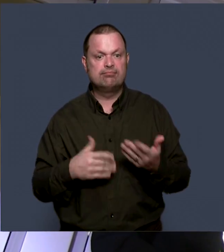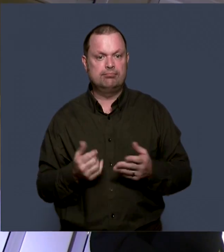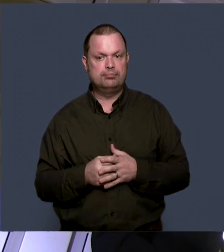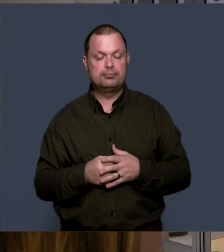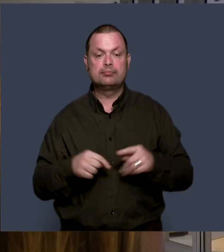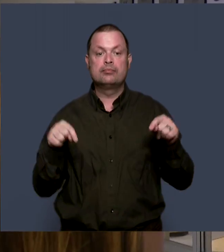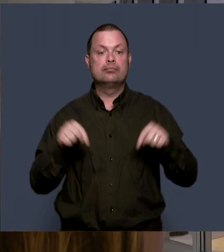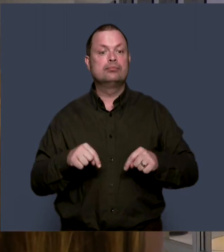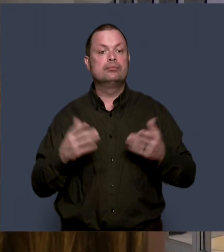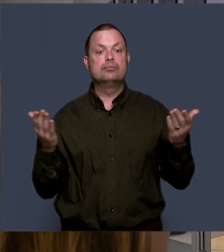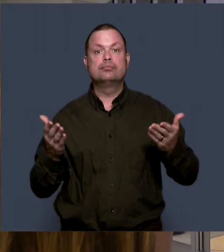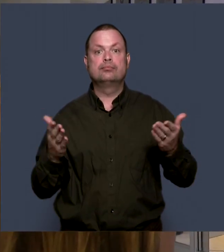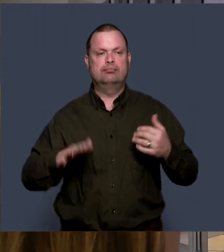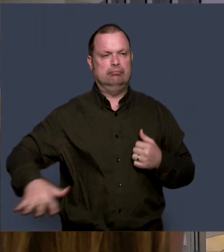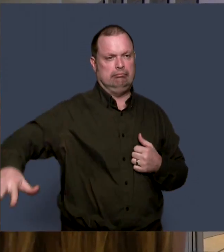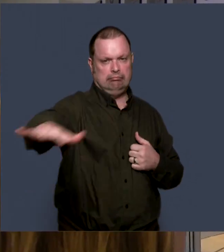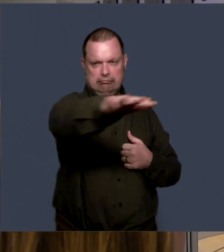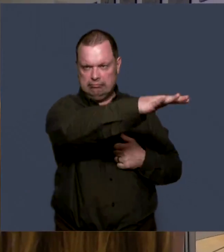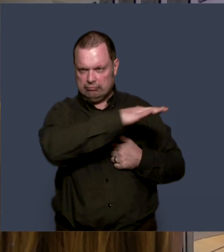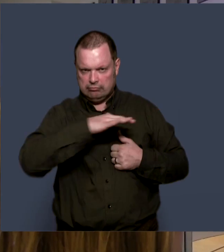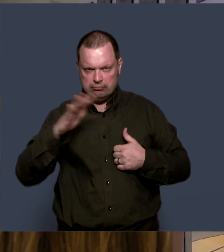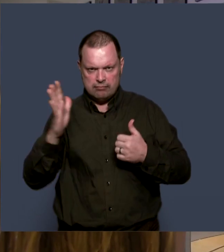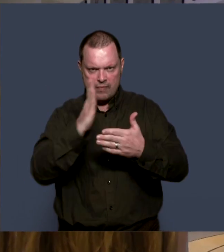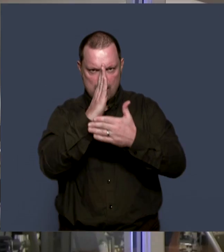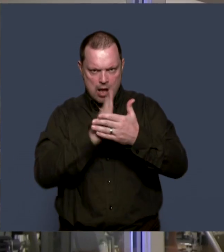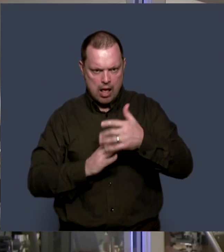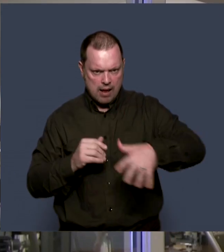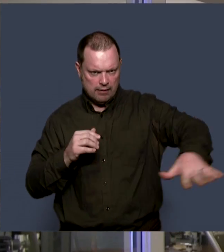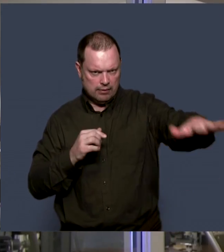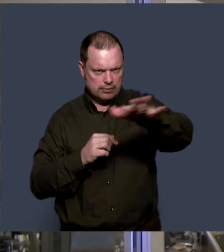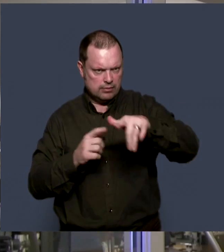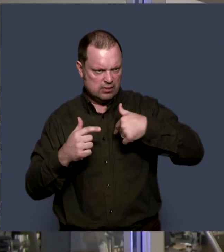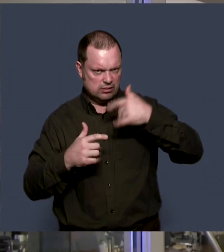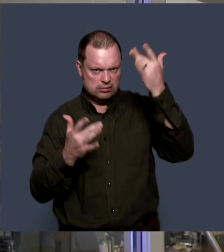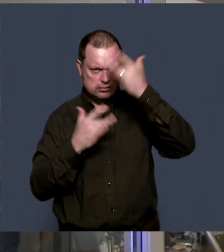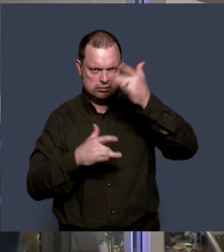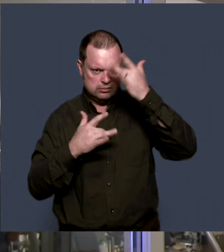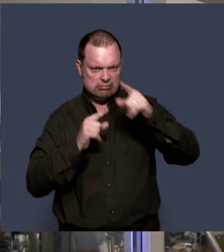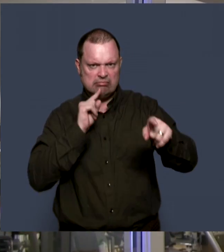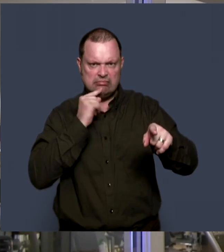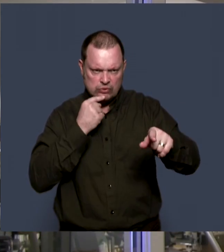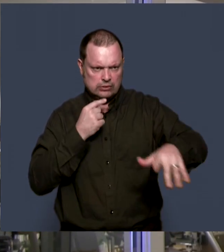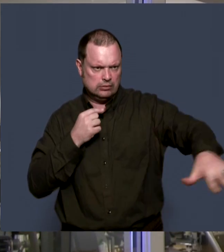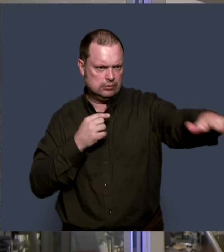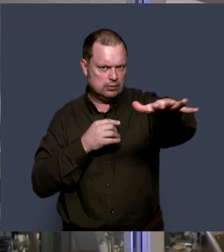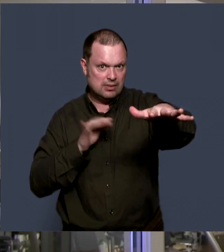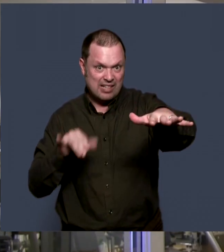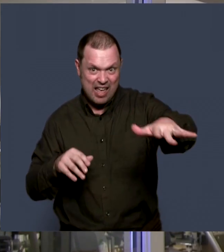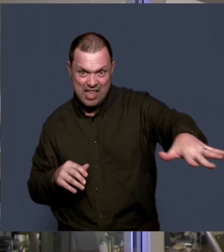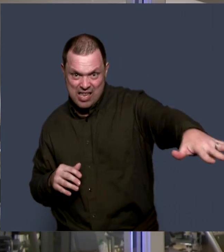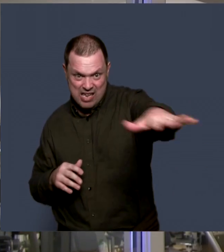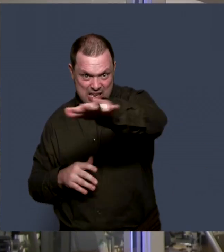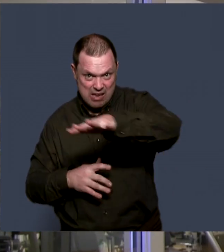who live in Champlain have a chronic condition, and about quarter of the people have two or more of those conditions.